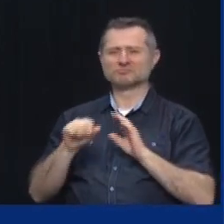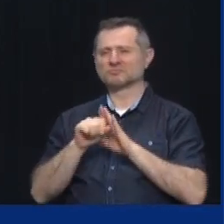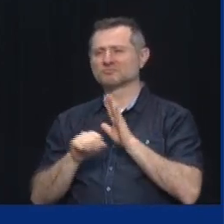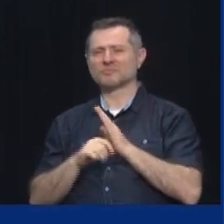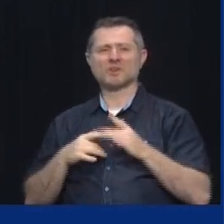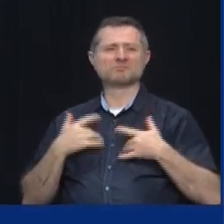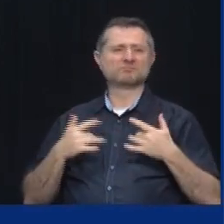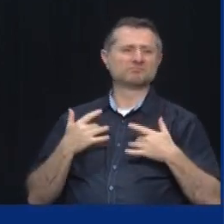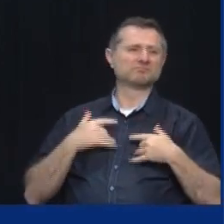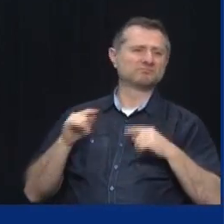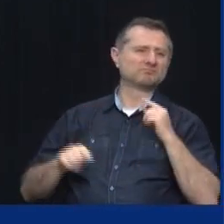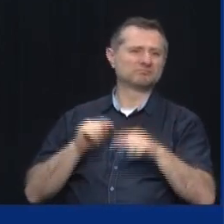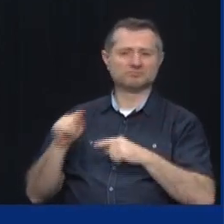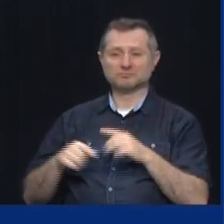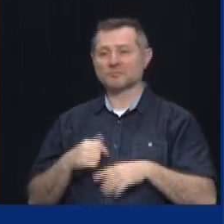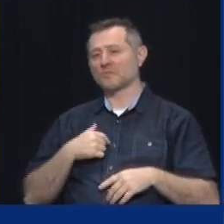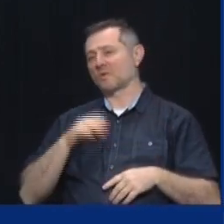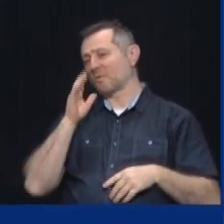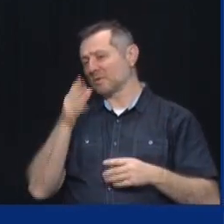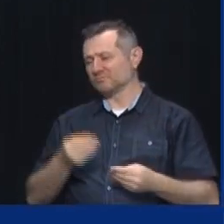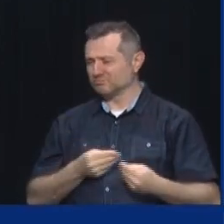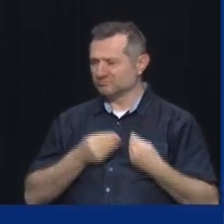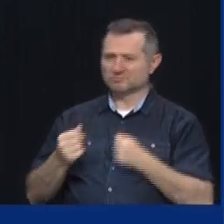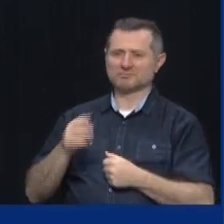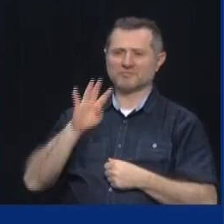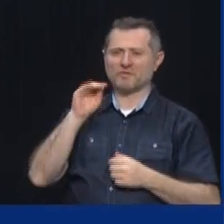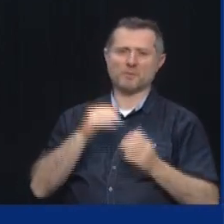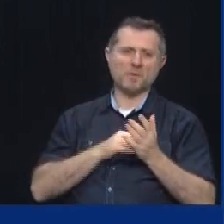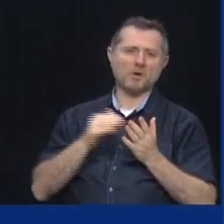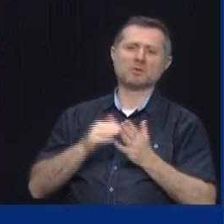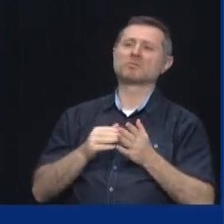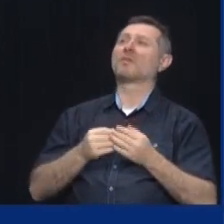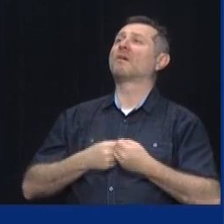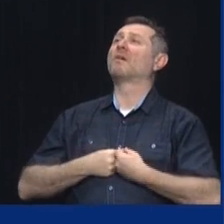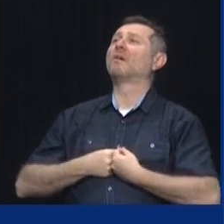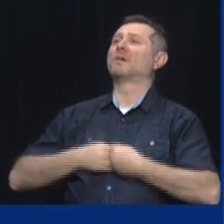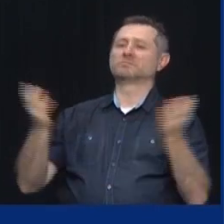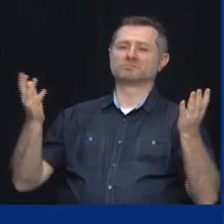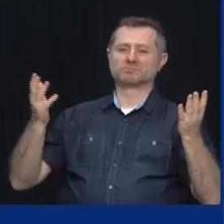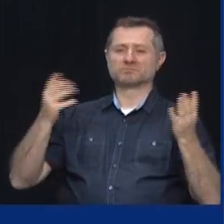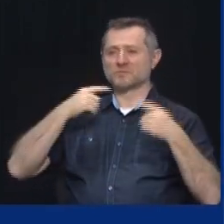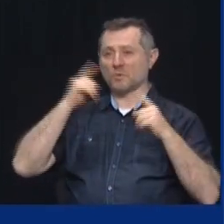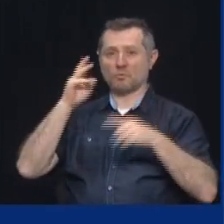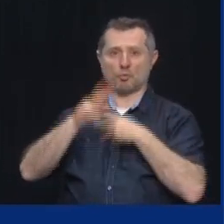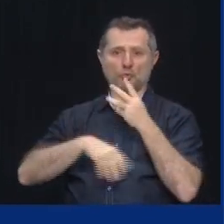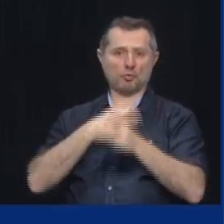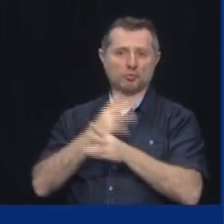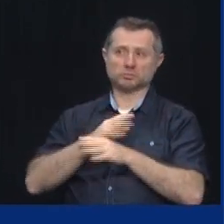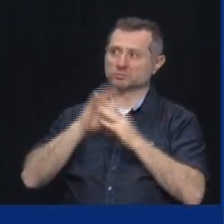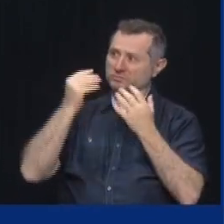WITH OUR I LOVE NEW YORK CAMPAIGN. WE'RE GOING TO ADVERTISE UM PSTATE OPPORTUNITIES IN THE I LOVE NEW